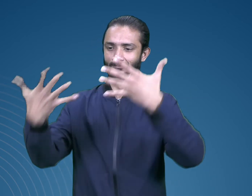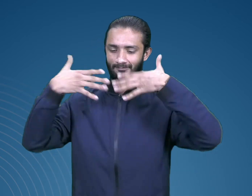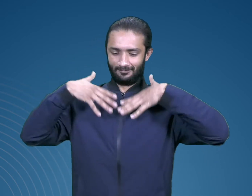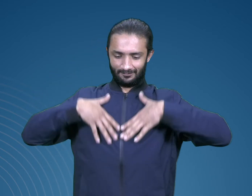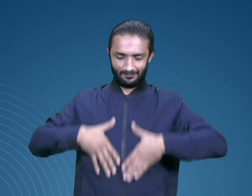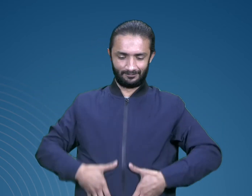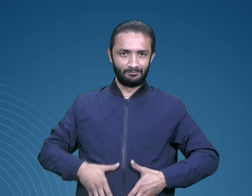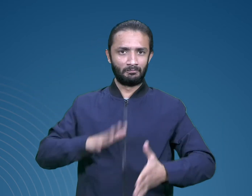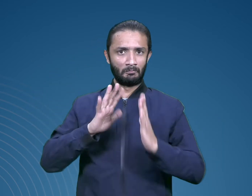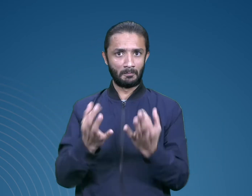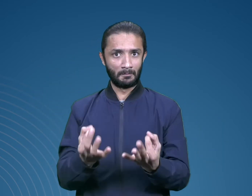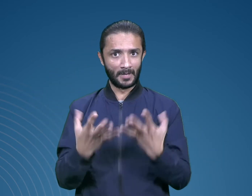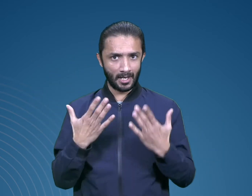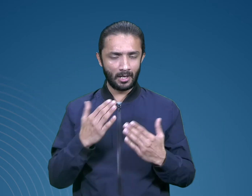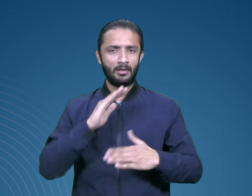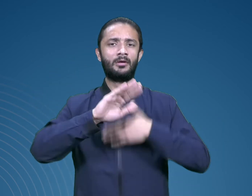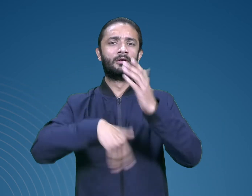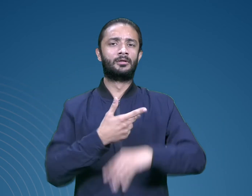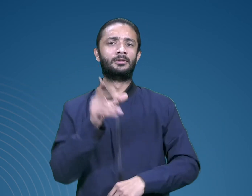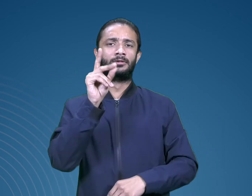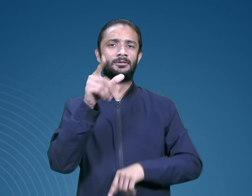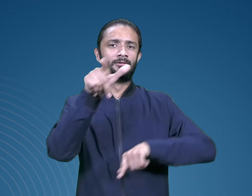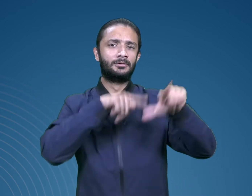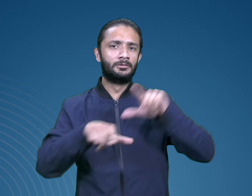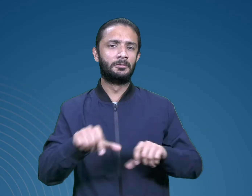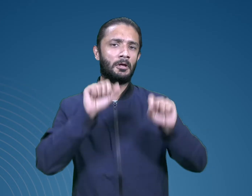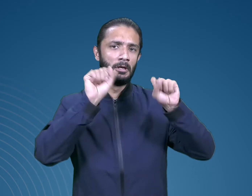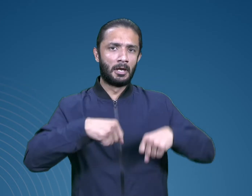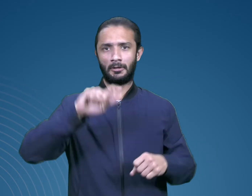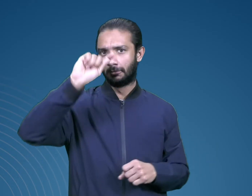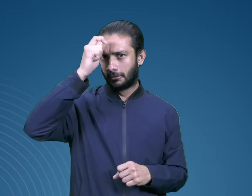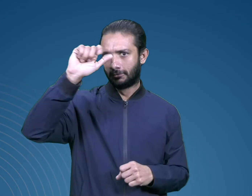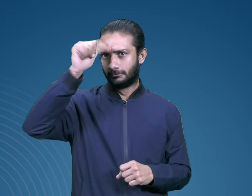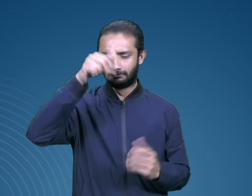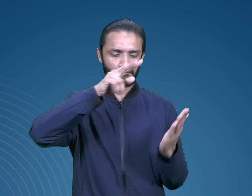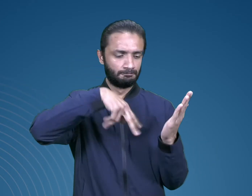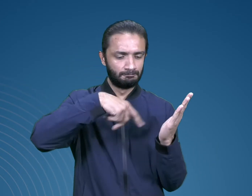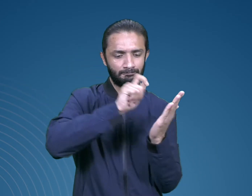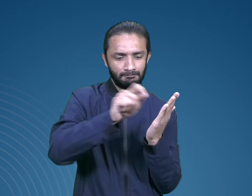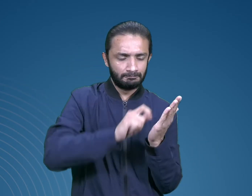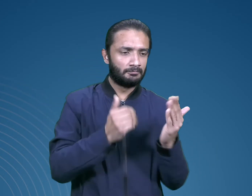by having strong ISL foundation they can learn any second language like English or Hindi